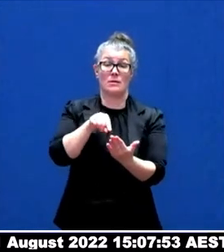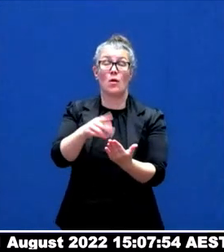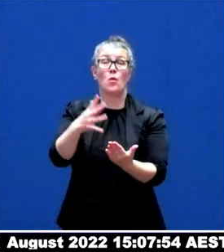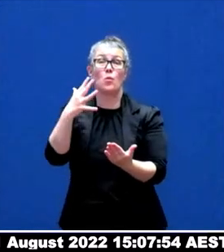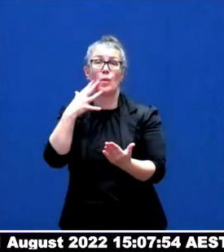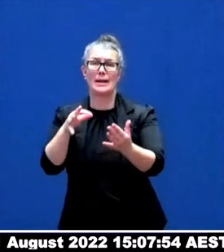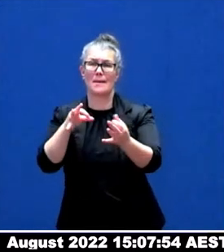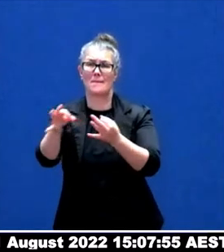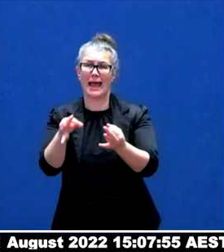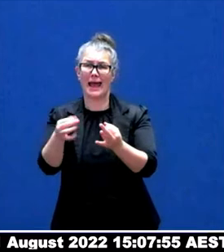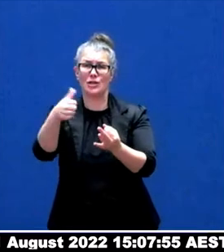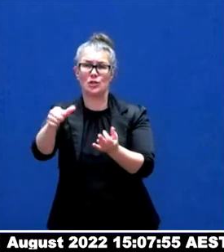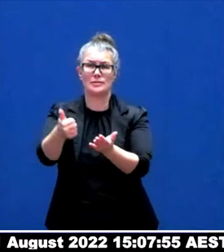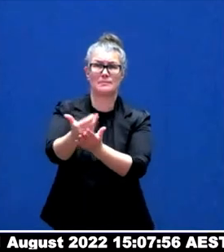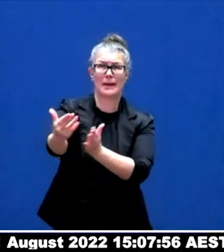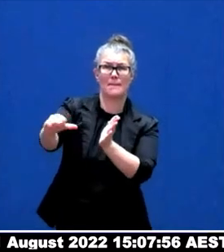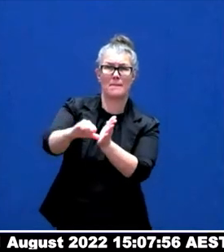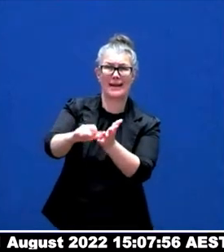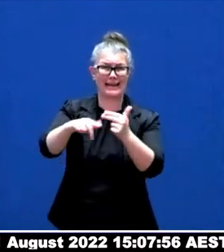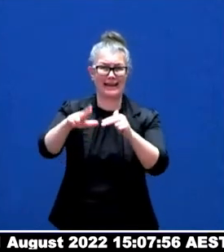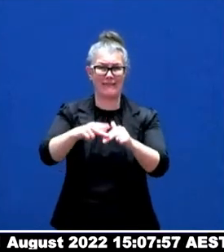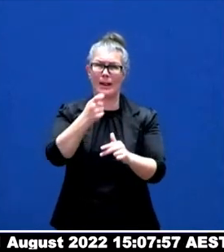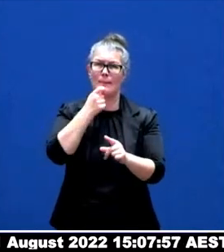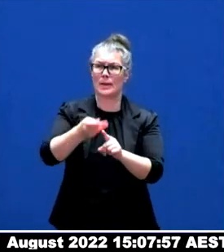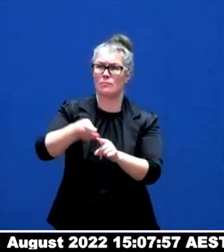irregular, such as if funding is being over or under-spent."